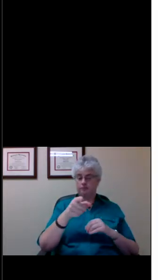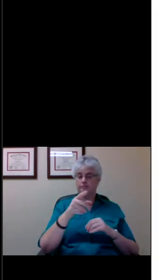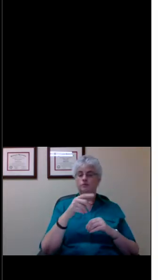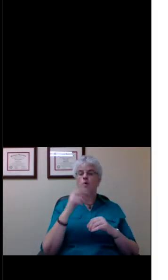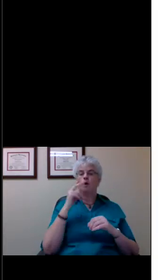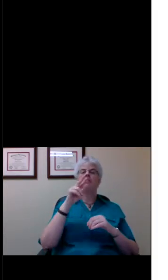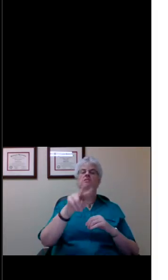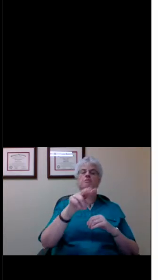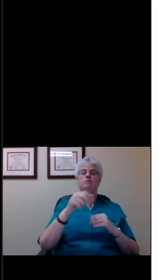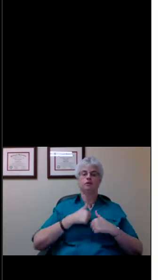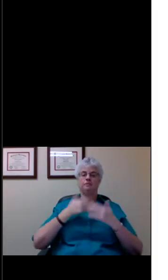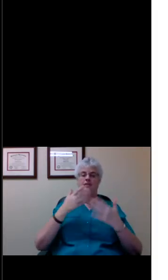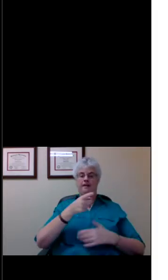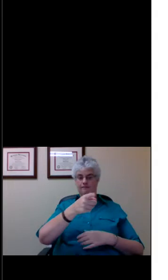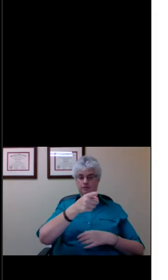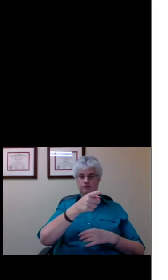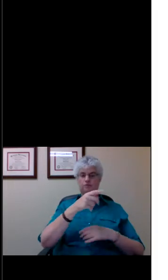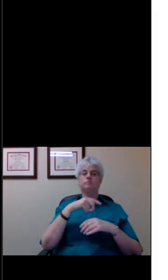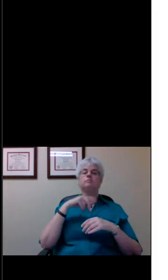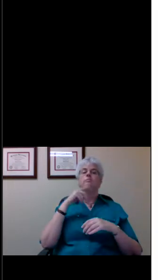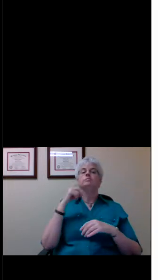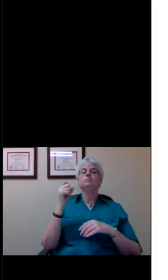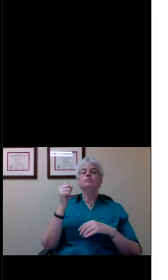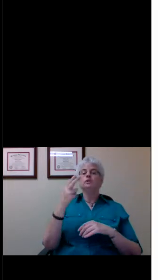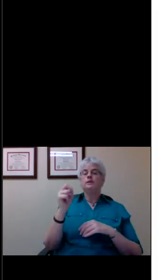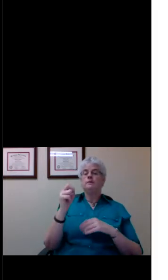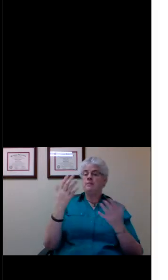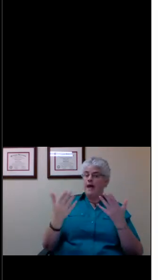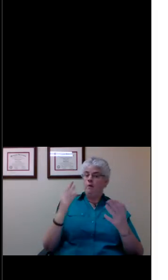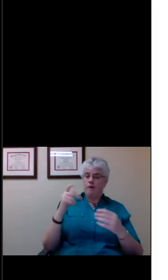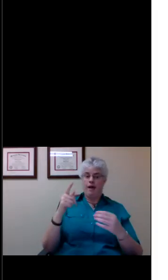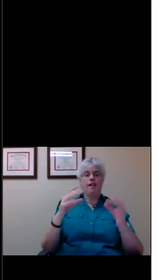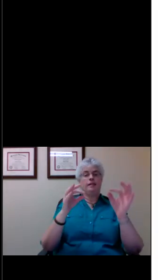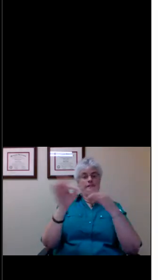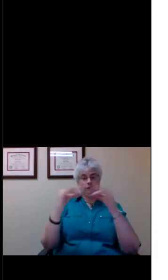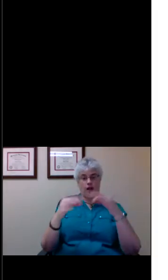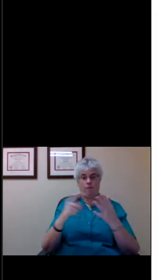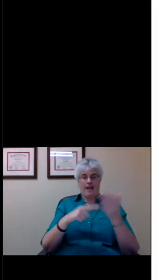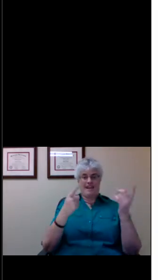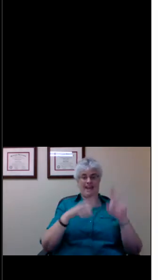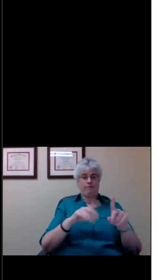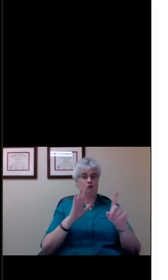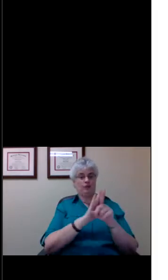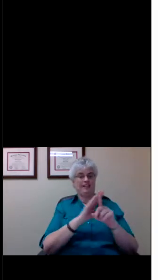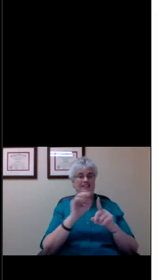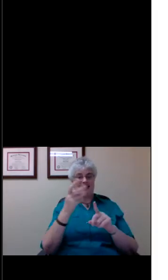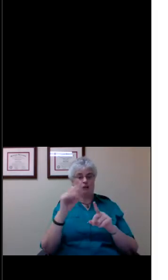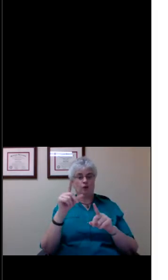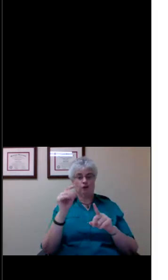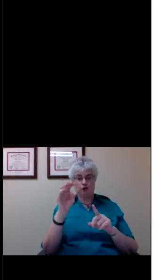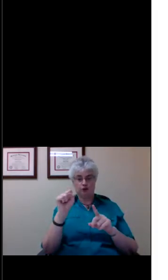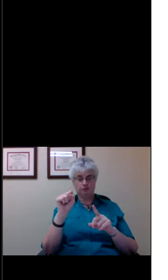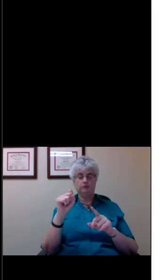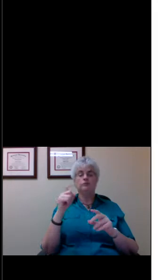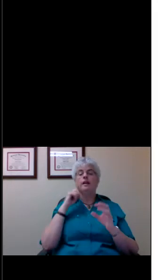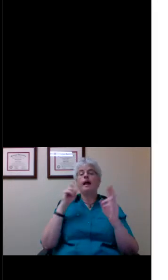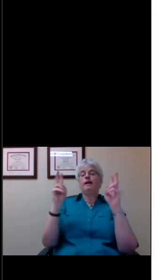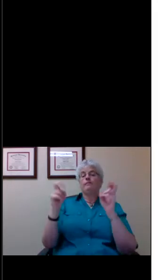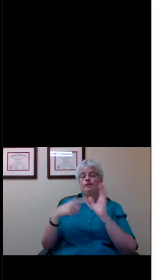with interpreters. And, you know, we see a survivor she may well be describing what